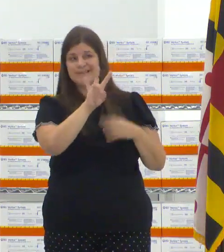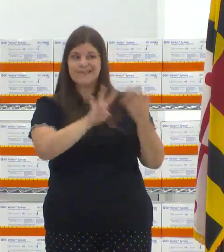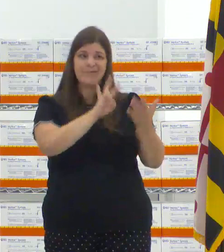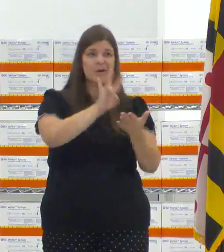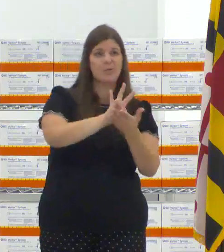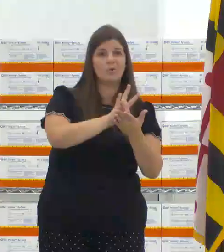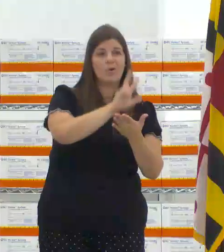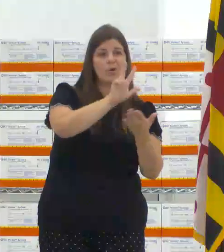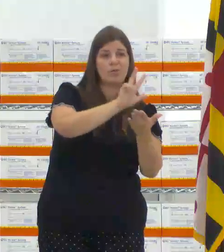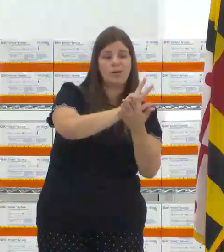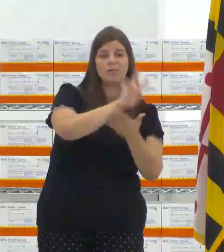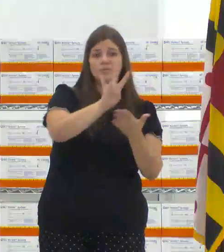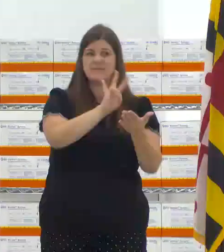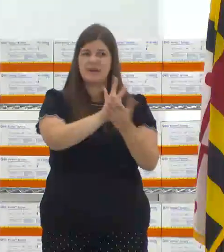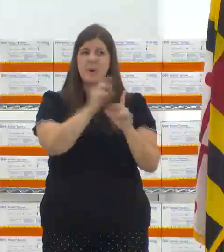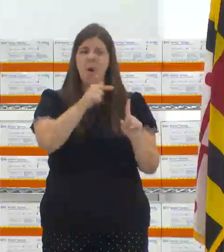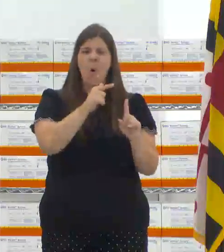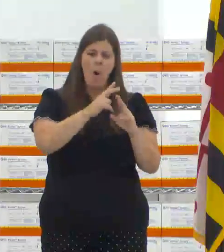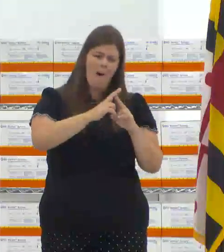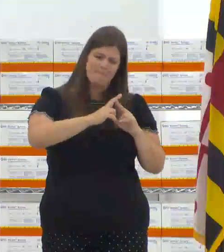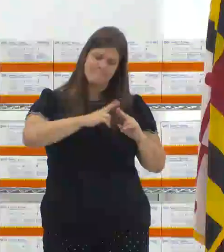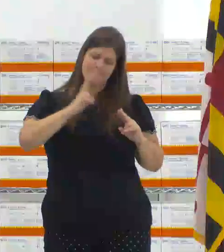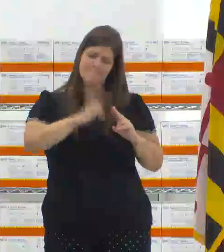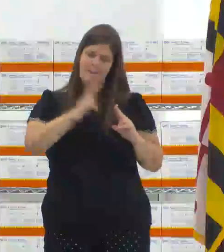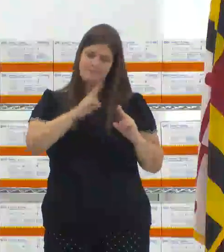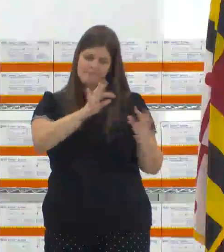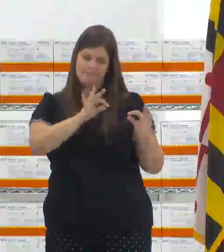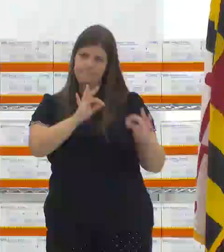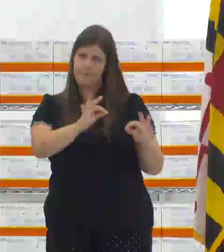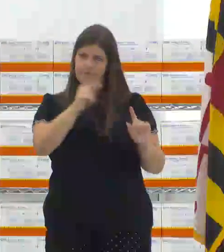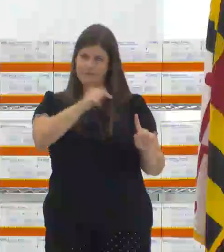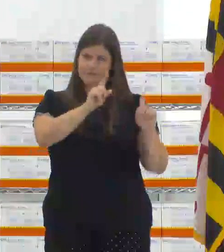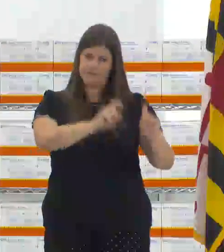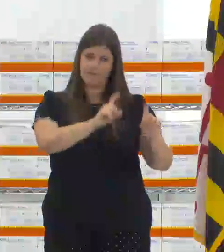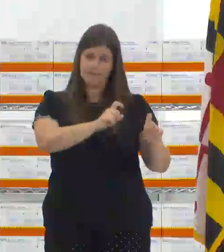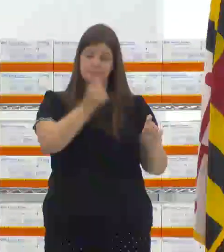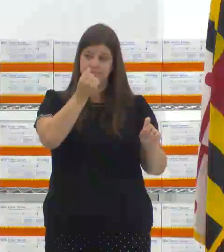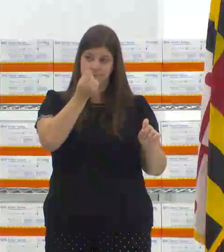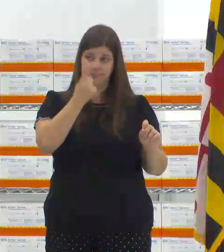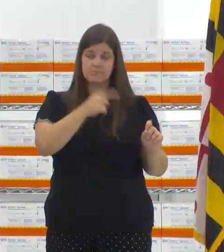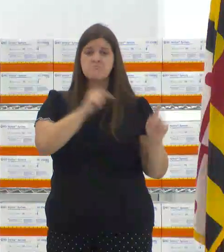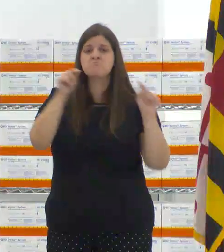very clinical performance, actually, the point-of-care test is very, accurate, 100 percent accuracy, as is the molecular test.